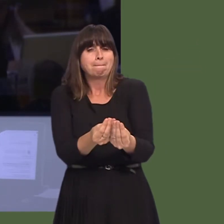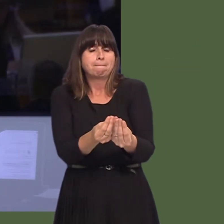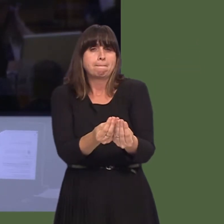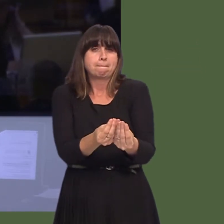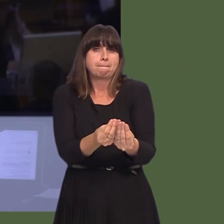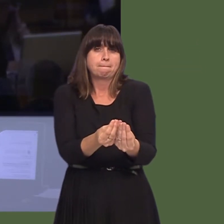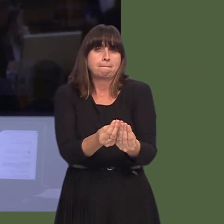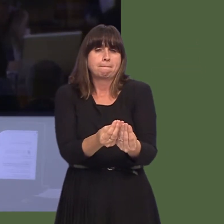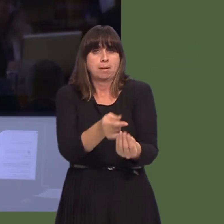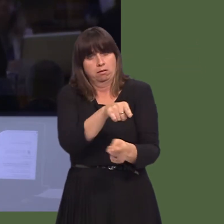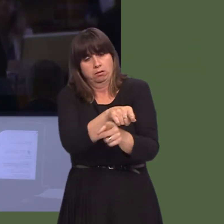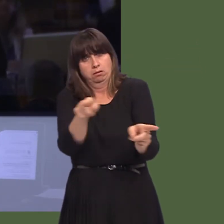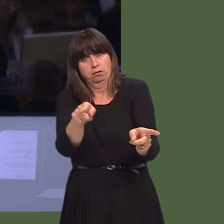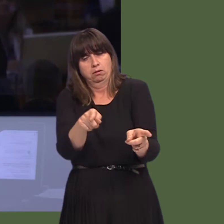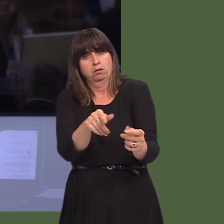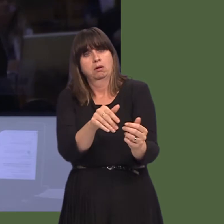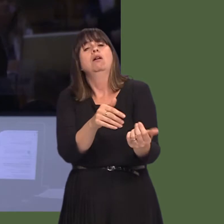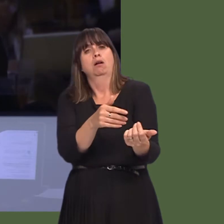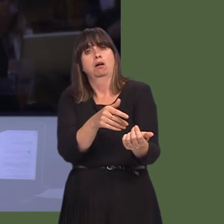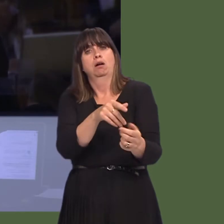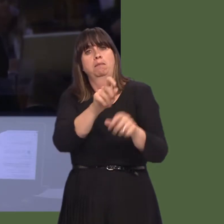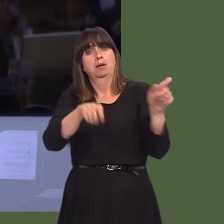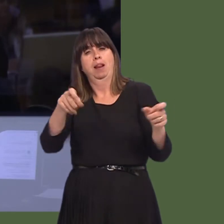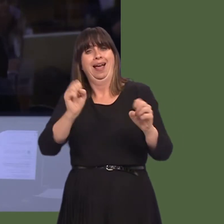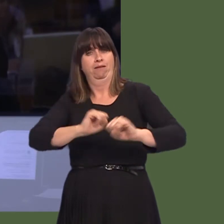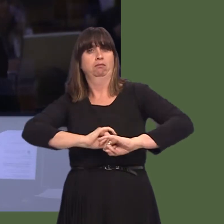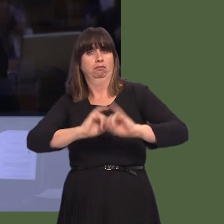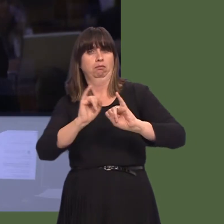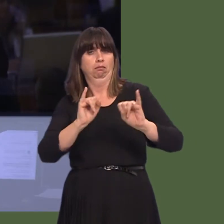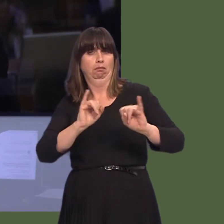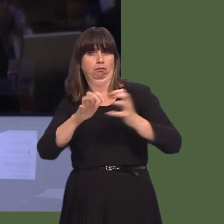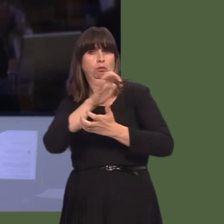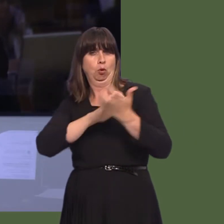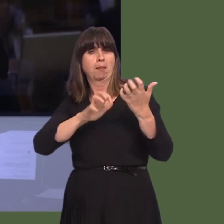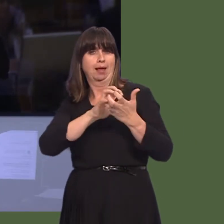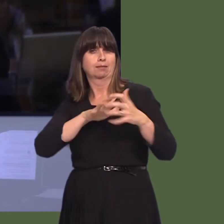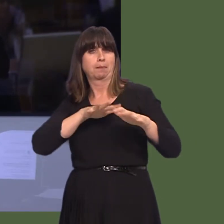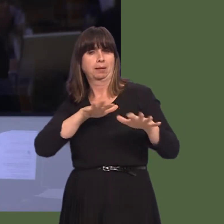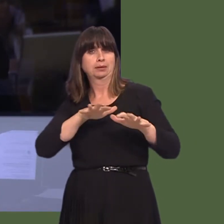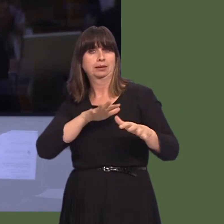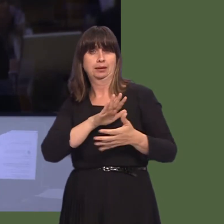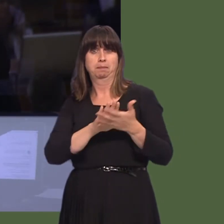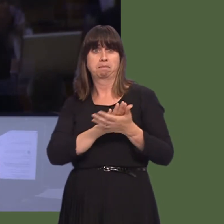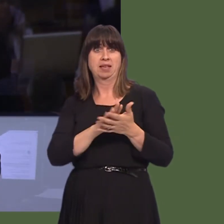if delivered in Wales, meet the needs of these people and, as they say, impact positively on the finances of the NHS?